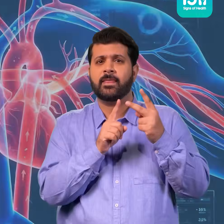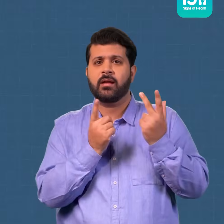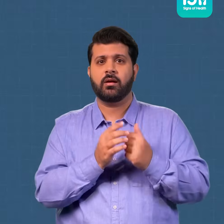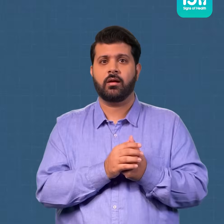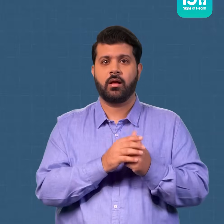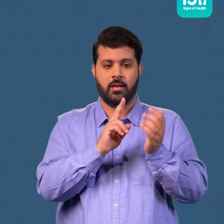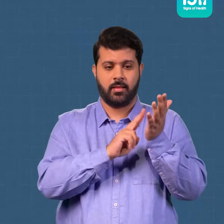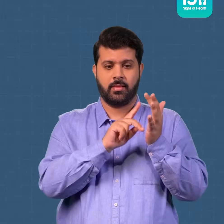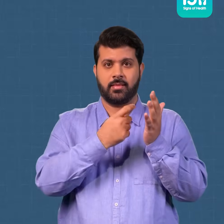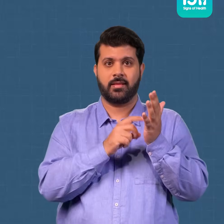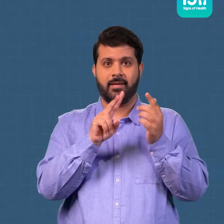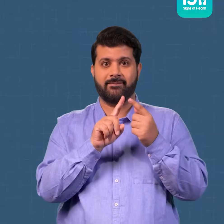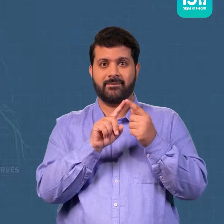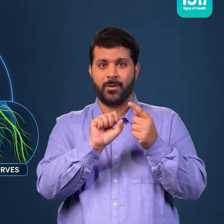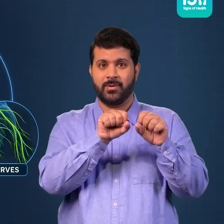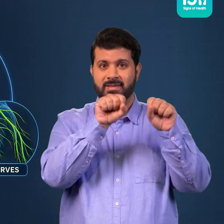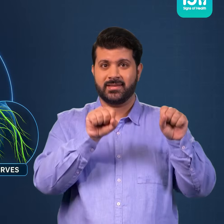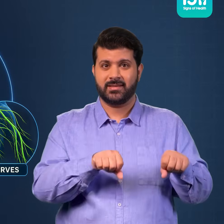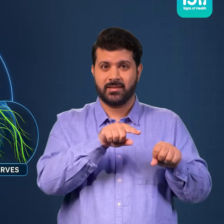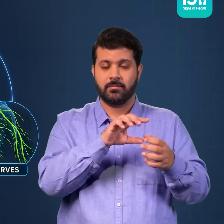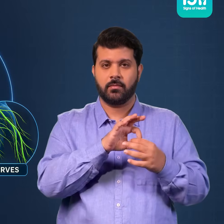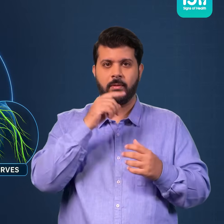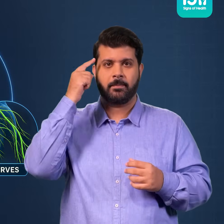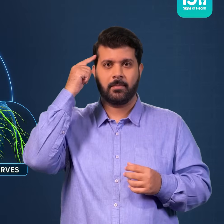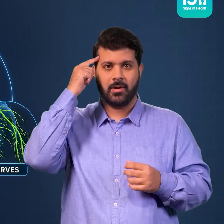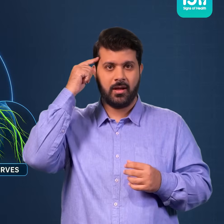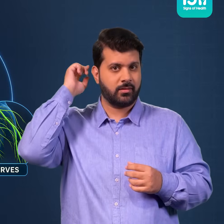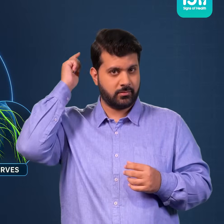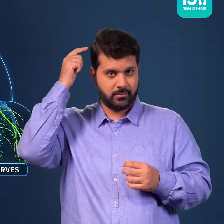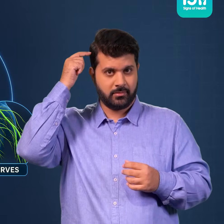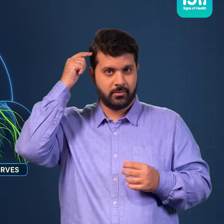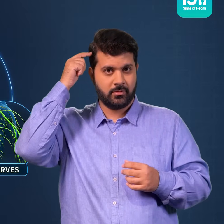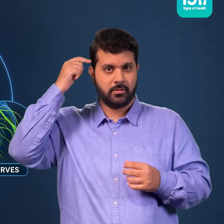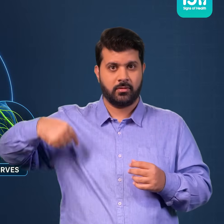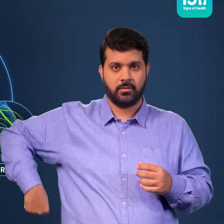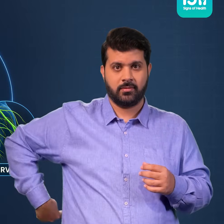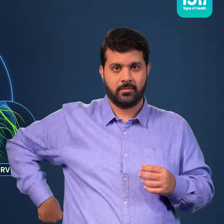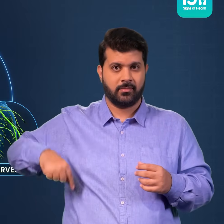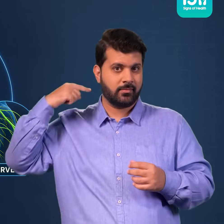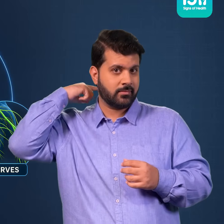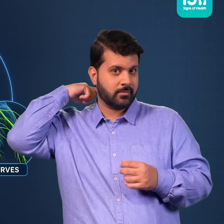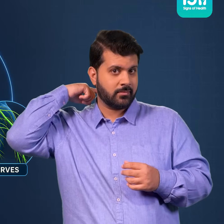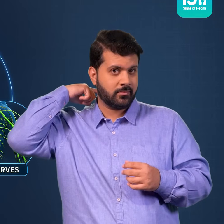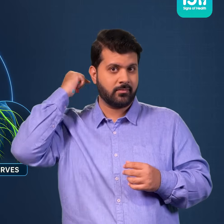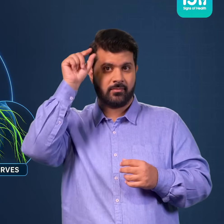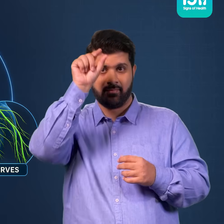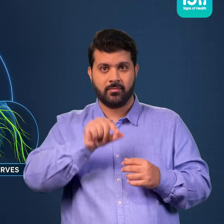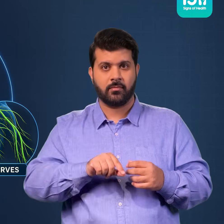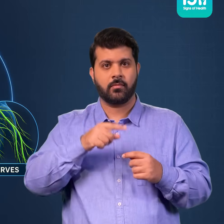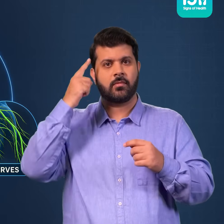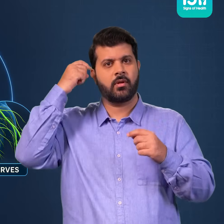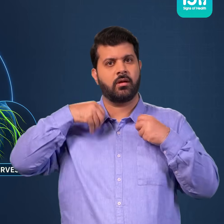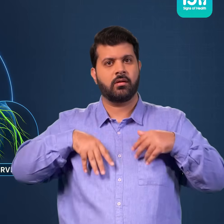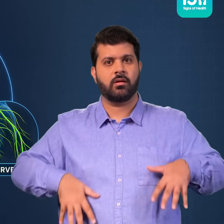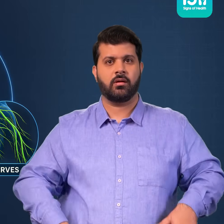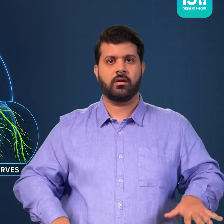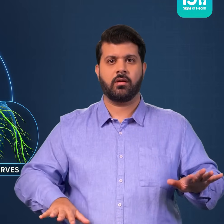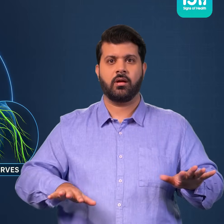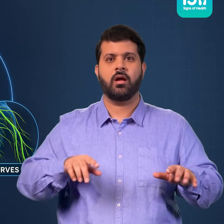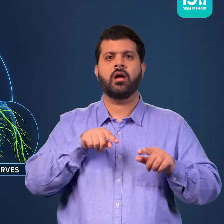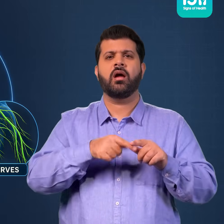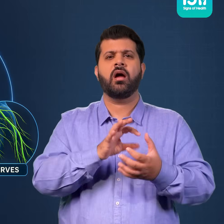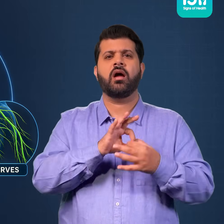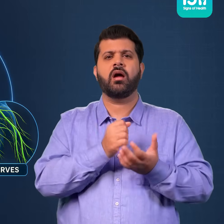2. Nervous system: This includes the brain, spinal cord, and nerves.